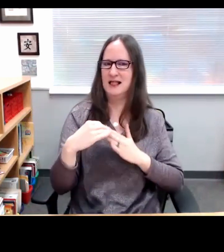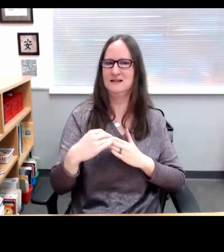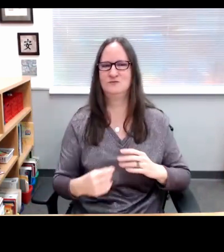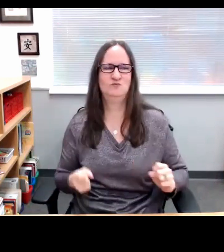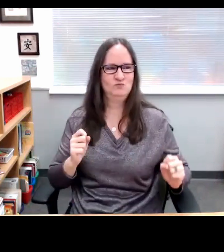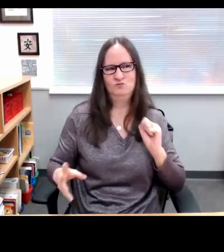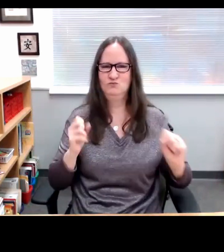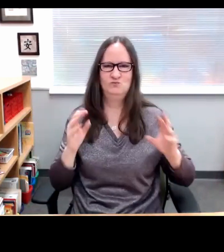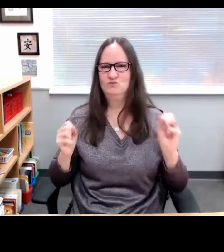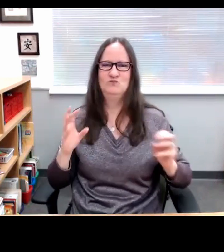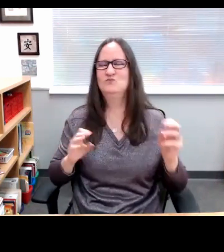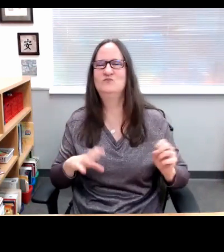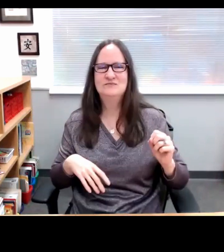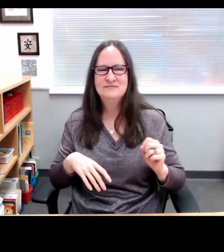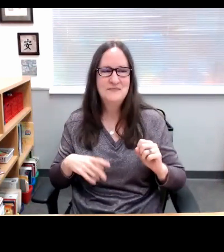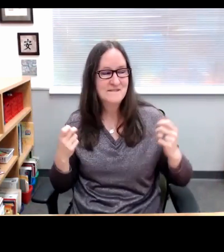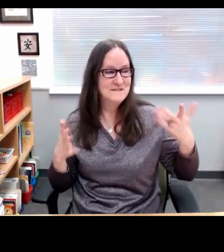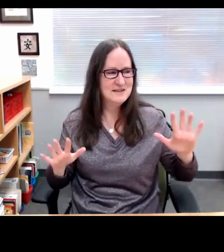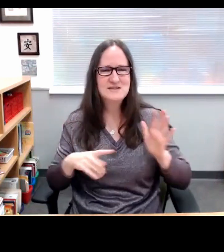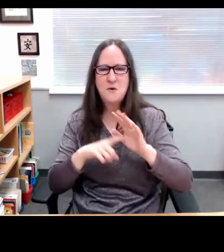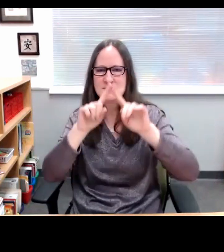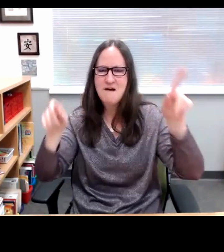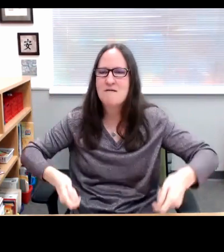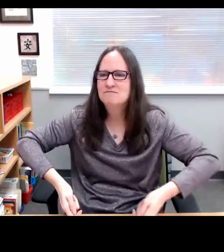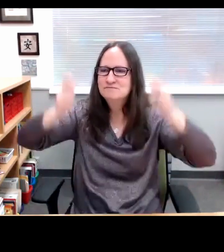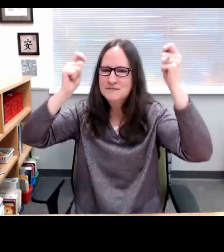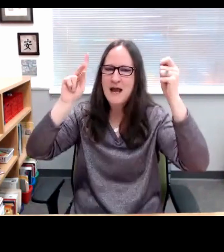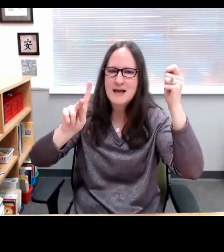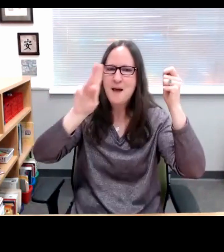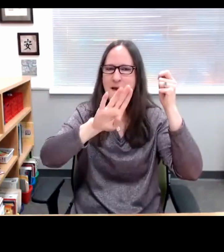every week a student will get up and take the lead. And when they're done,